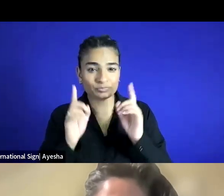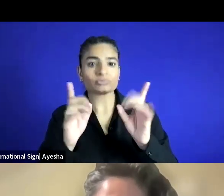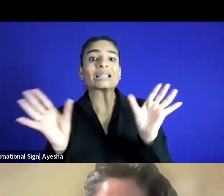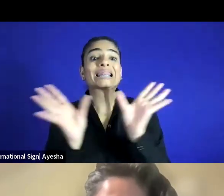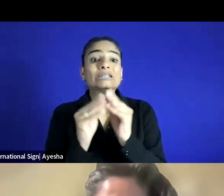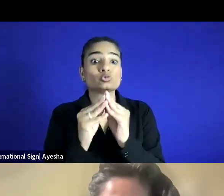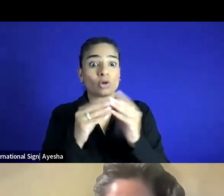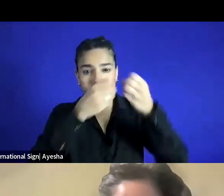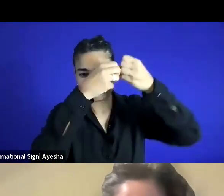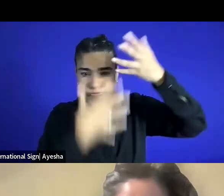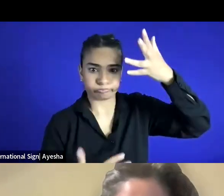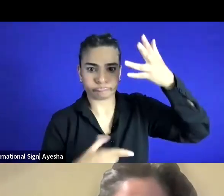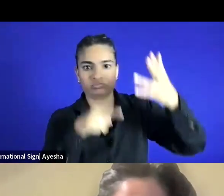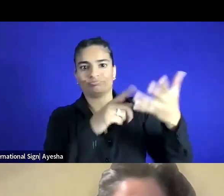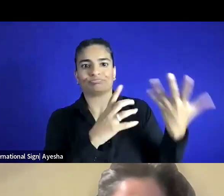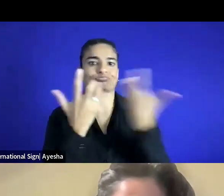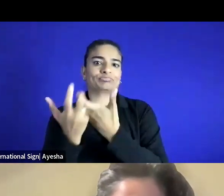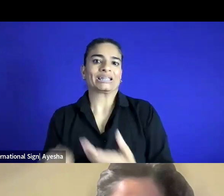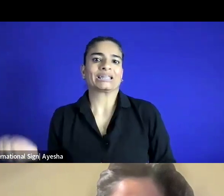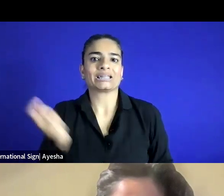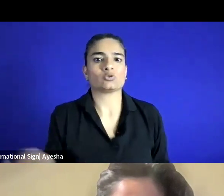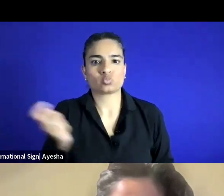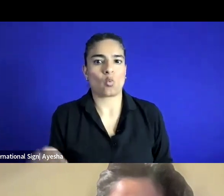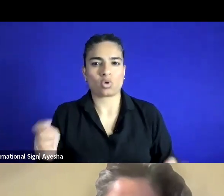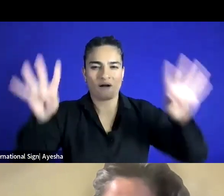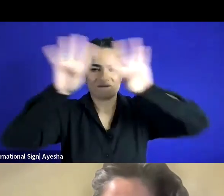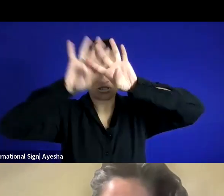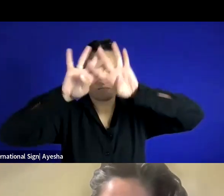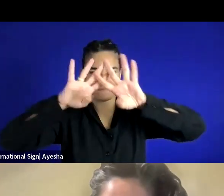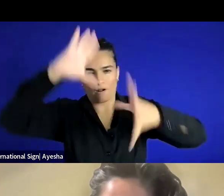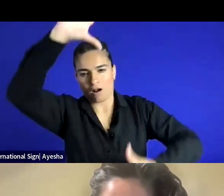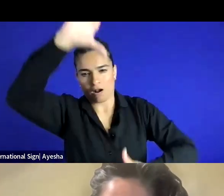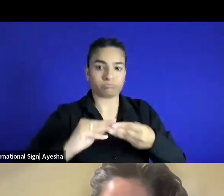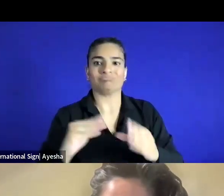and you'll be able to see them also, how you're able to create your own agenda.